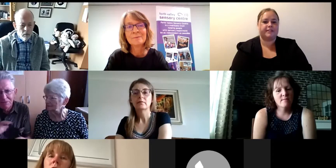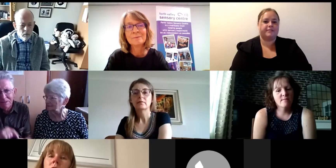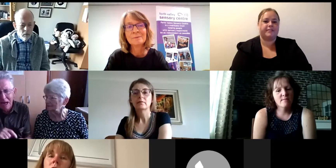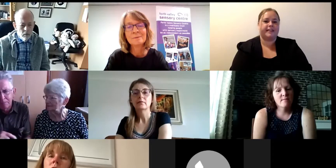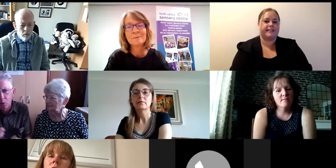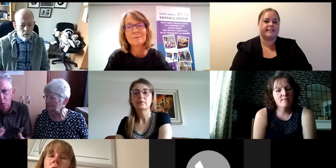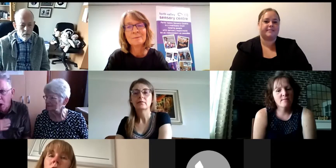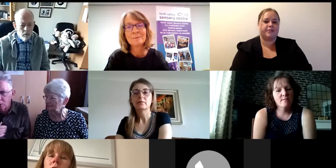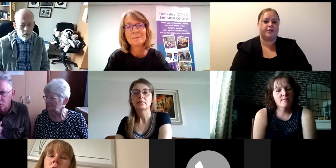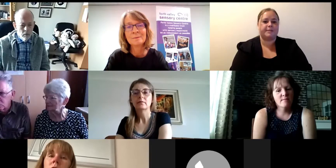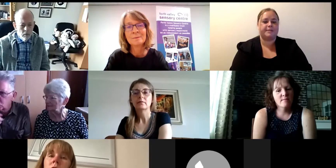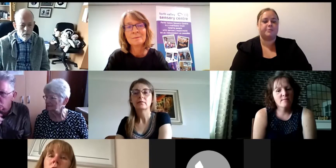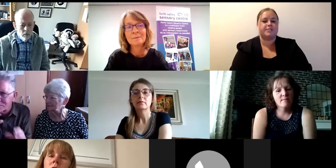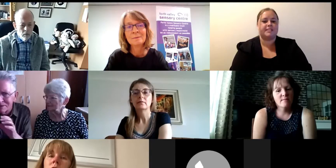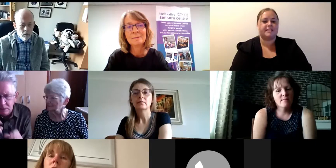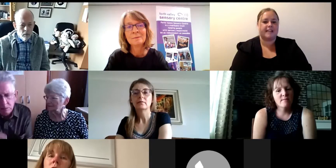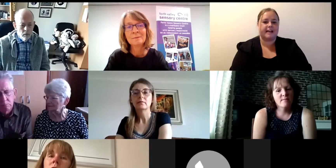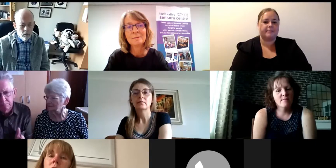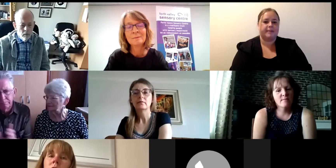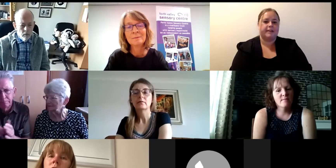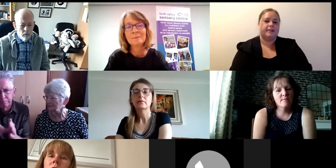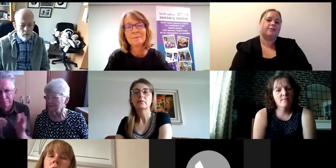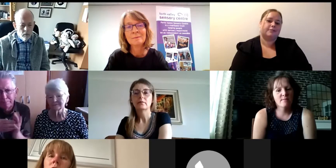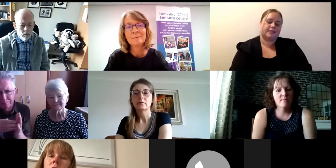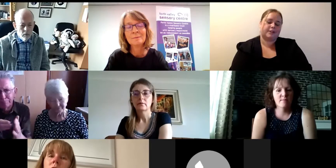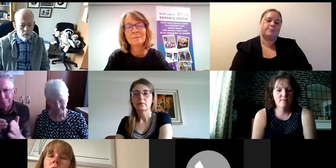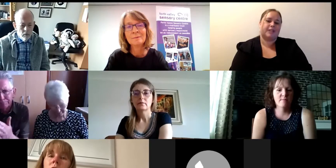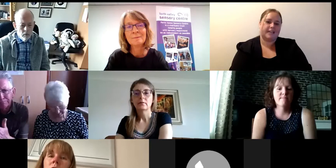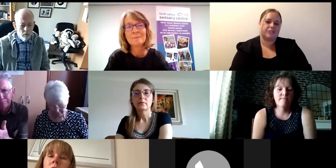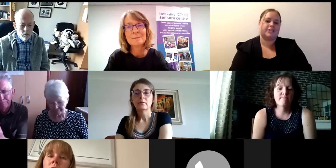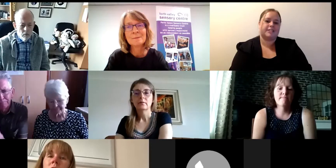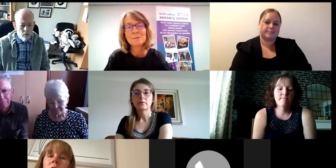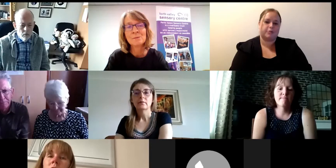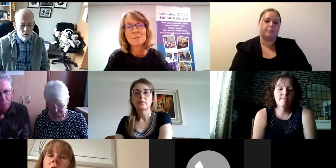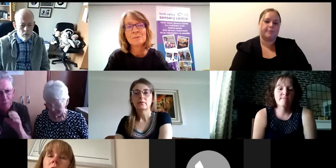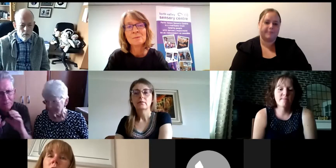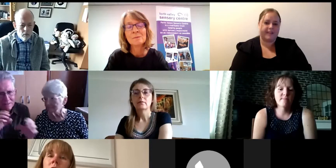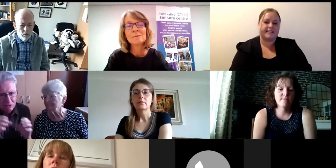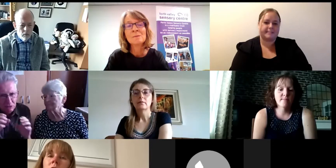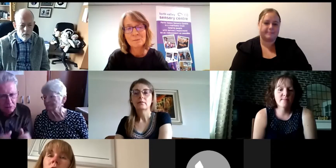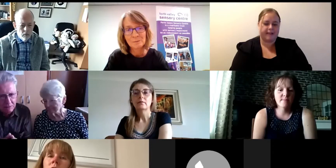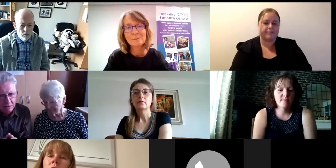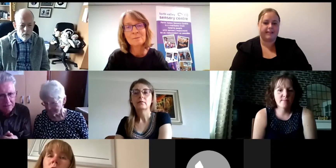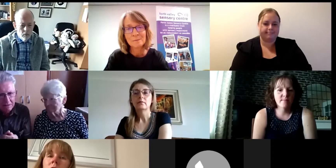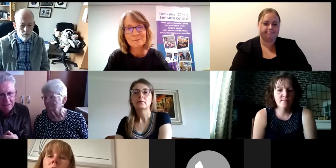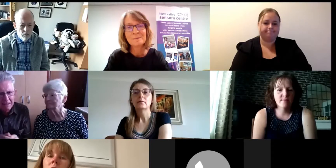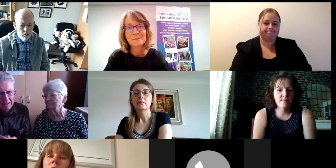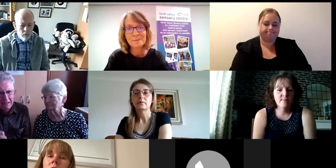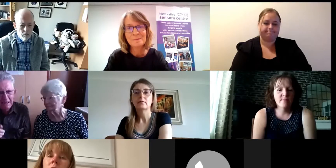Most of the time the communication is the problem and that's the barrier